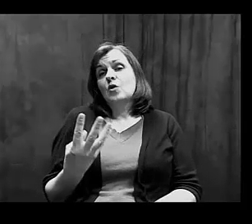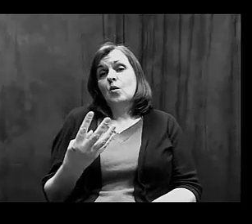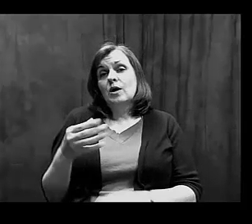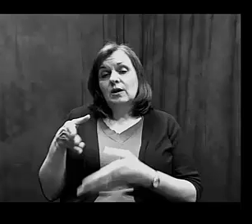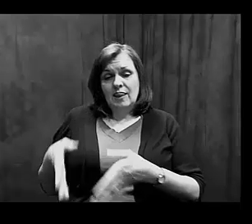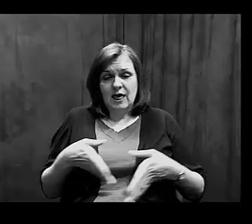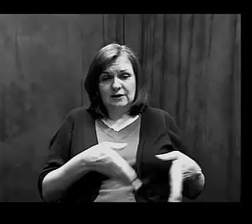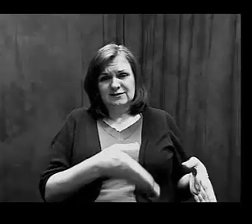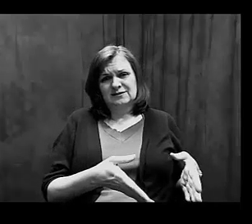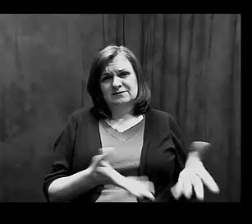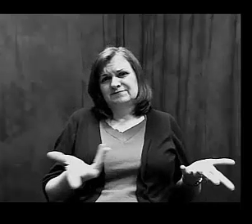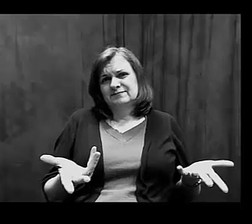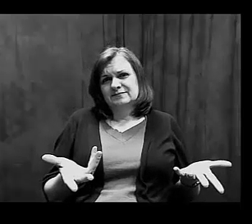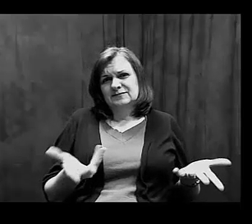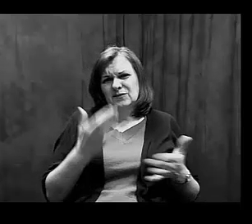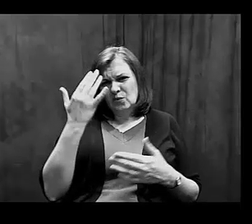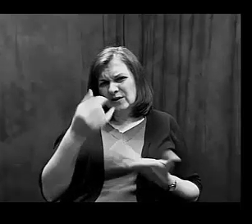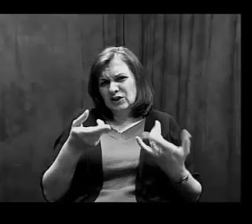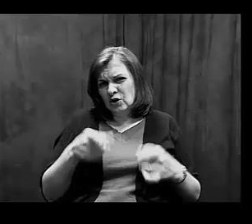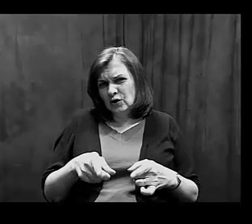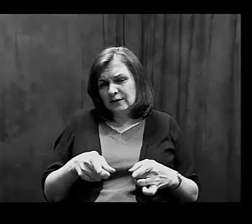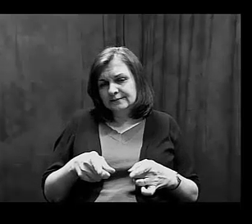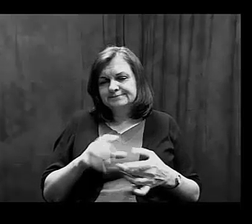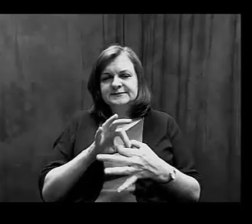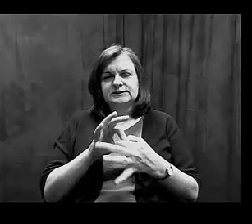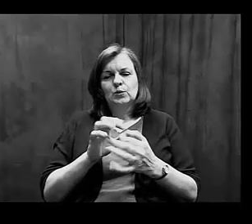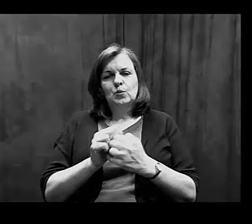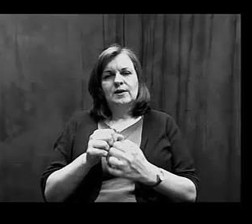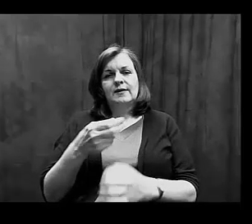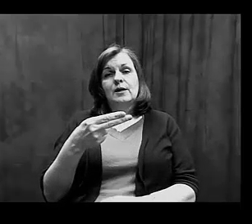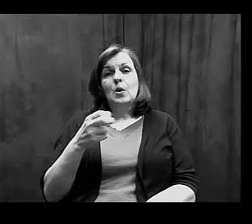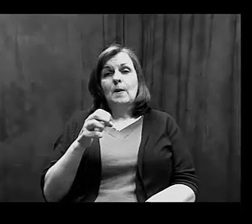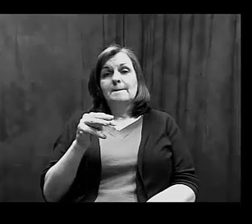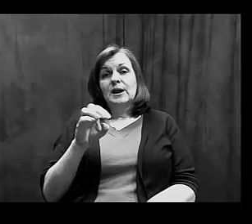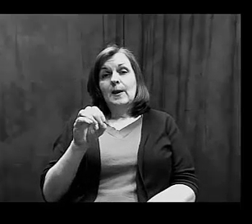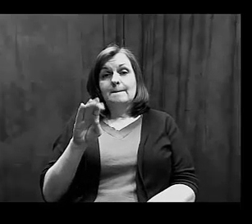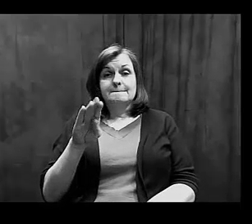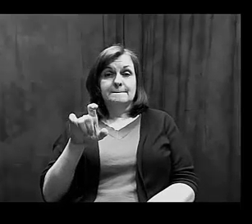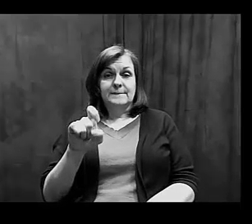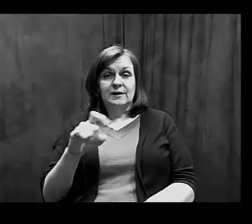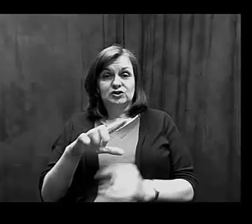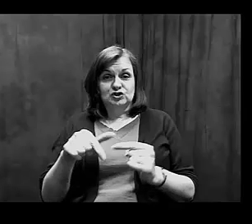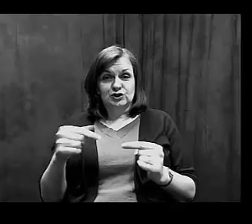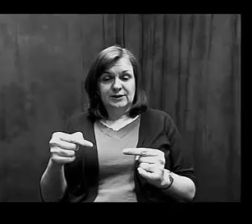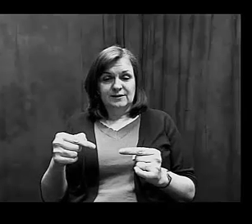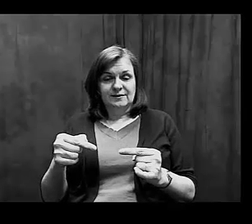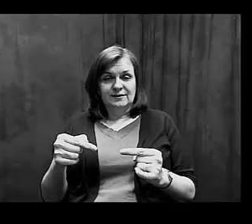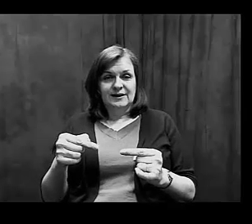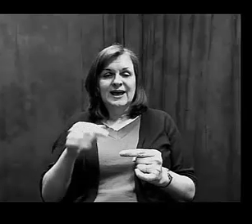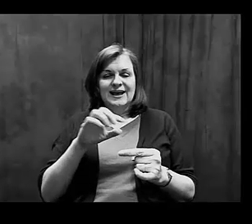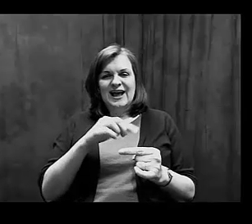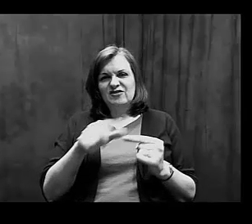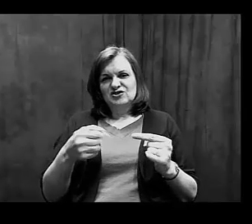homeobox gene and essentially it's gonna act like a light switch